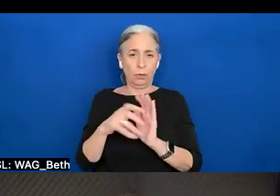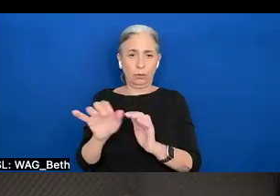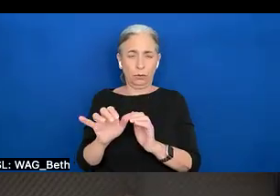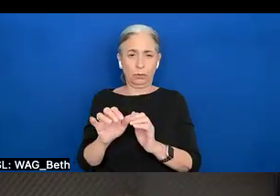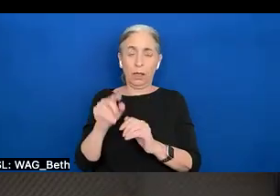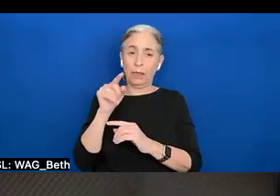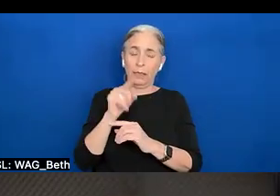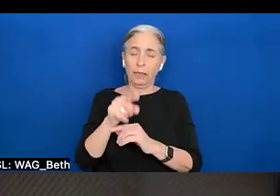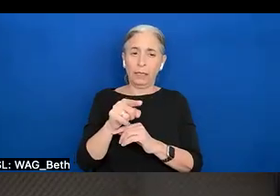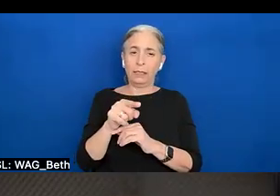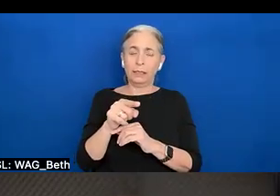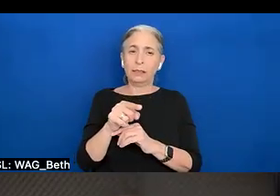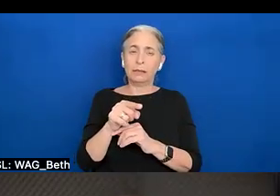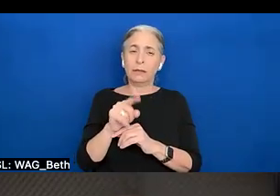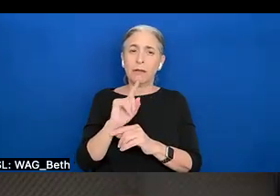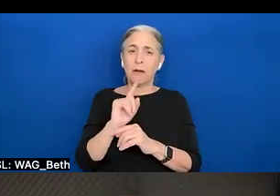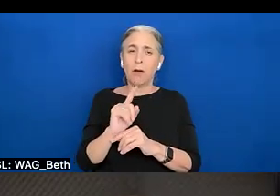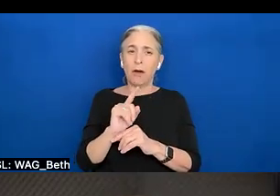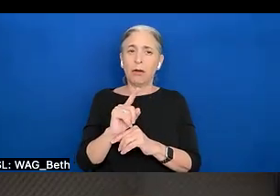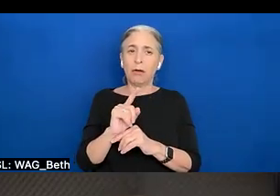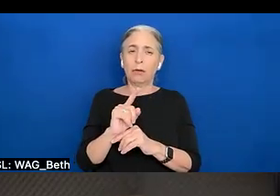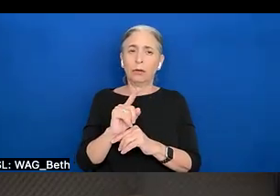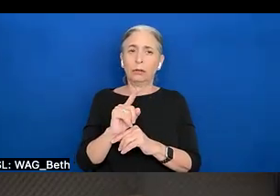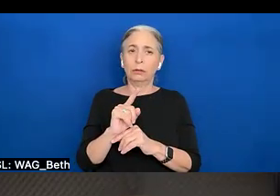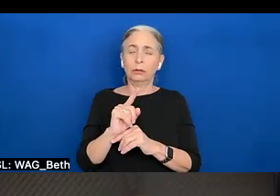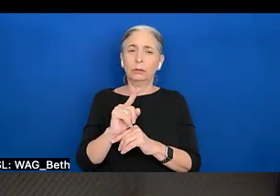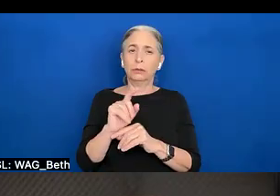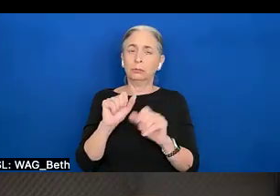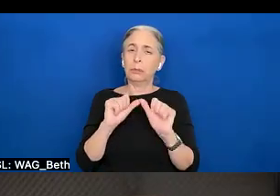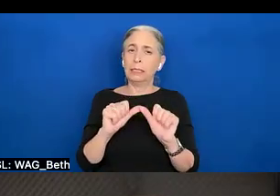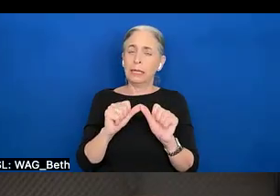These are the main metadata informations.